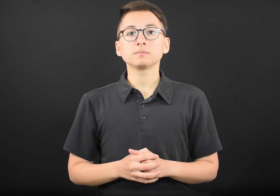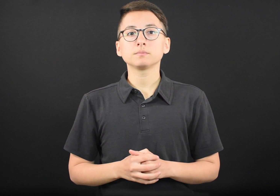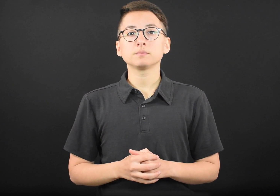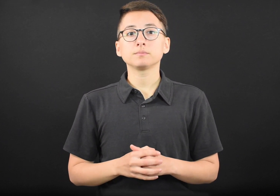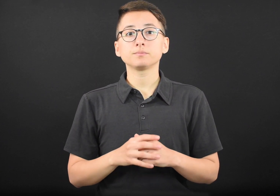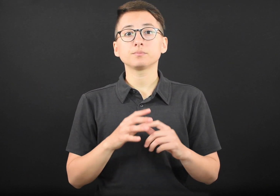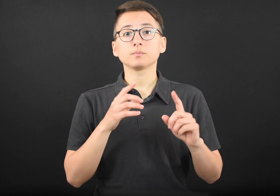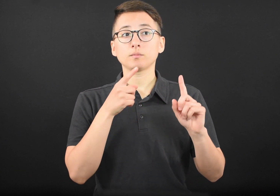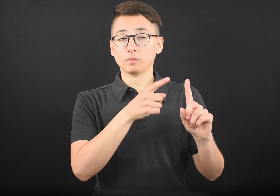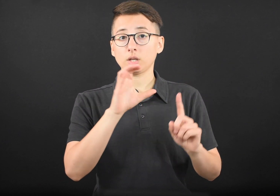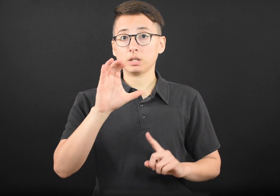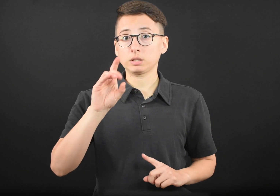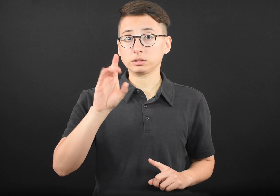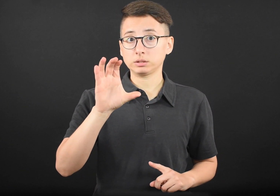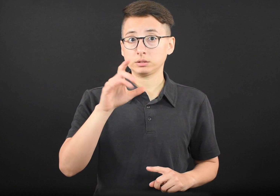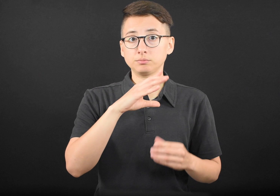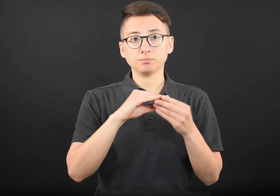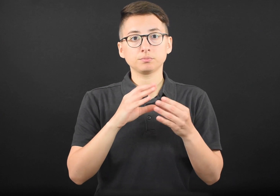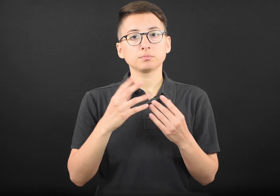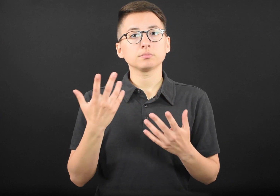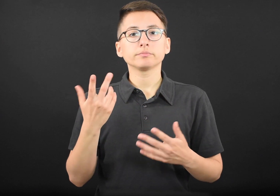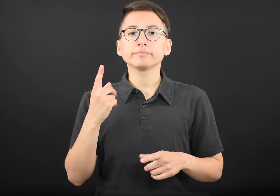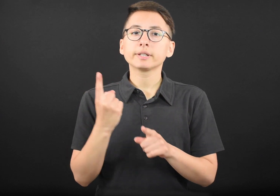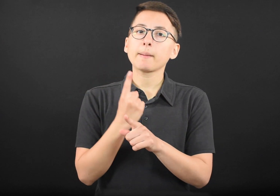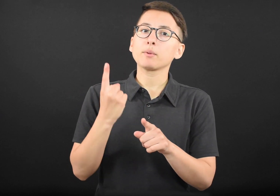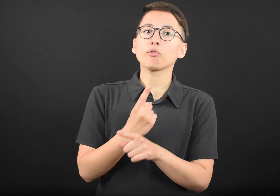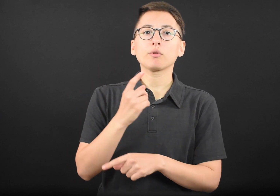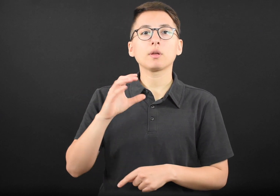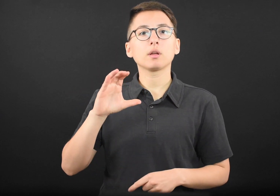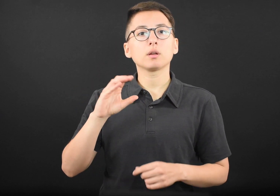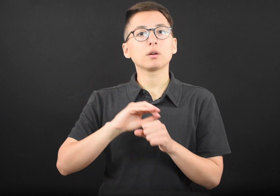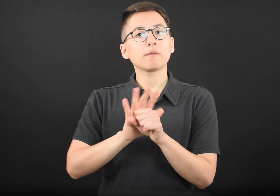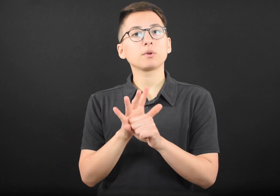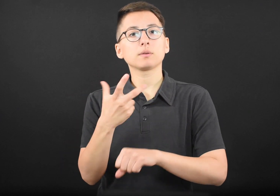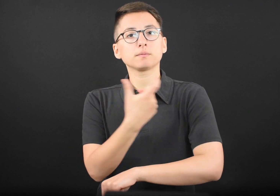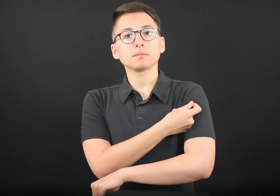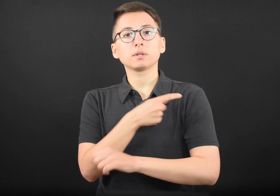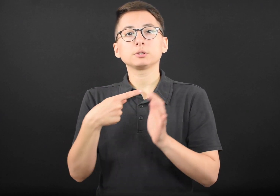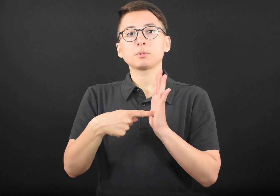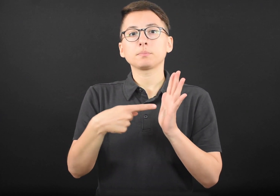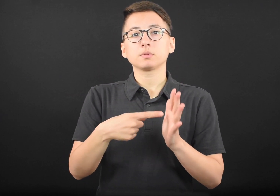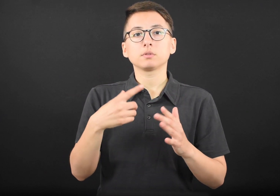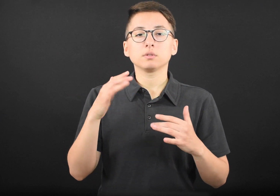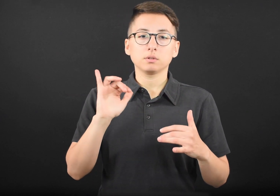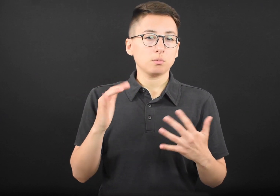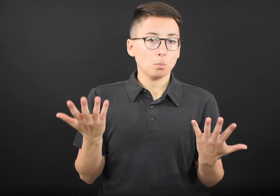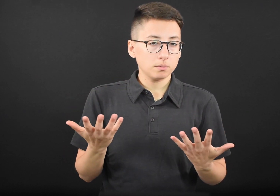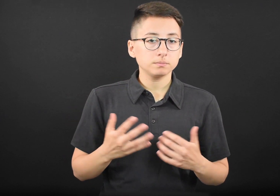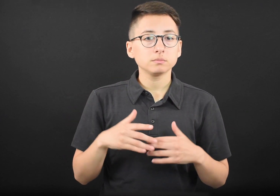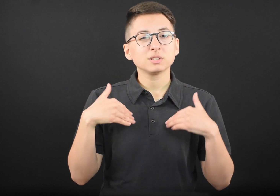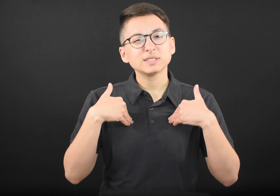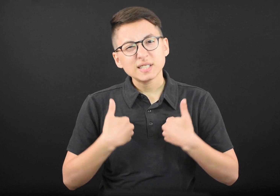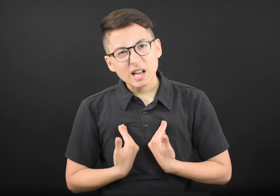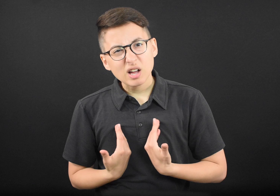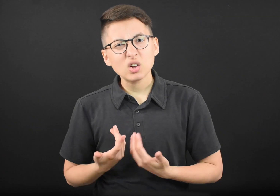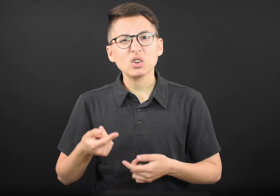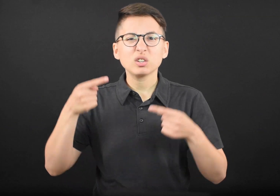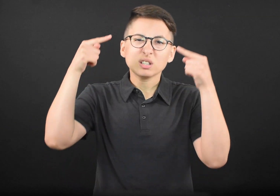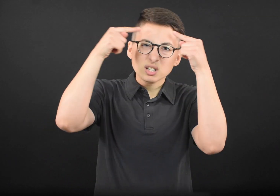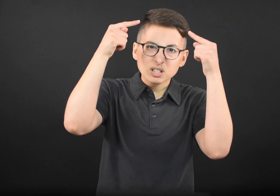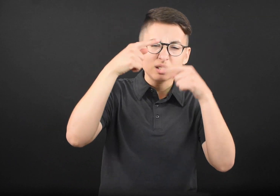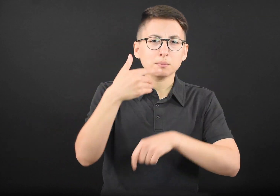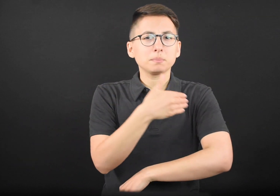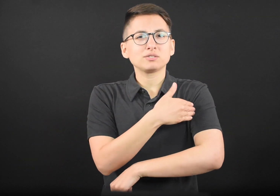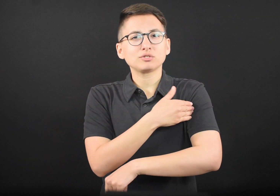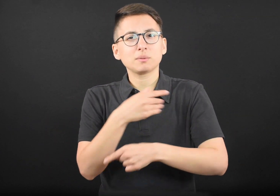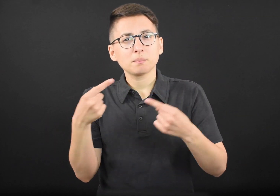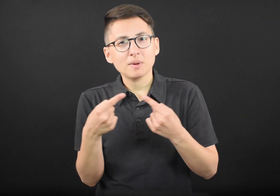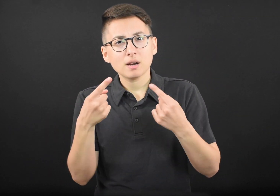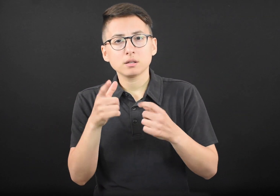According to the CDC, typical COVID-19 vaccine symptoms are tiredness, headache, muscle pain,